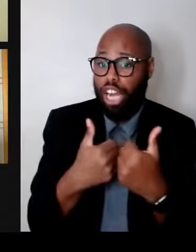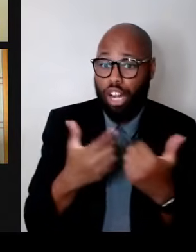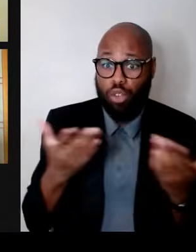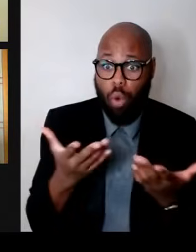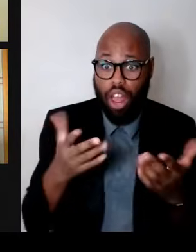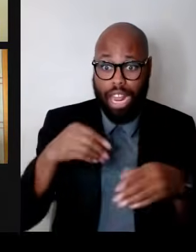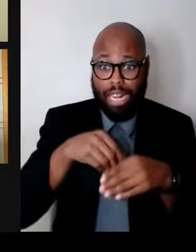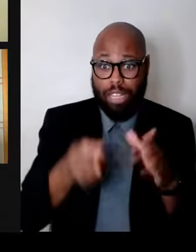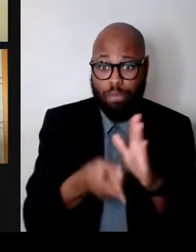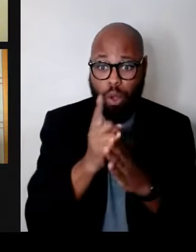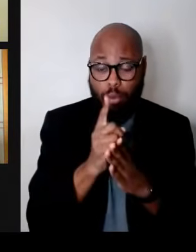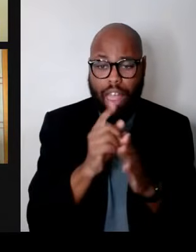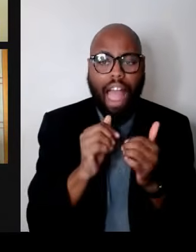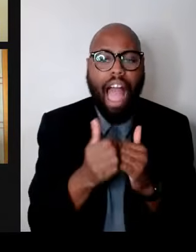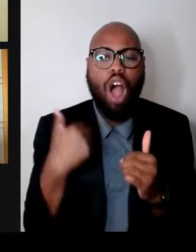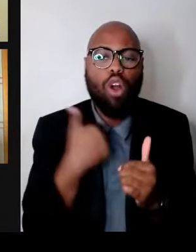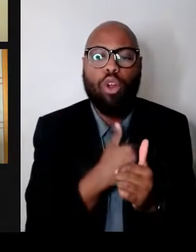how do we hold the center?